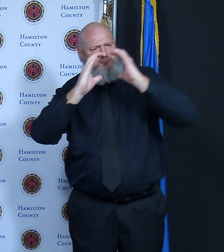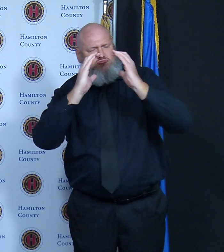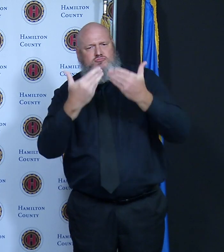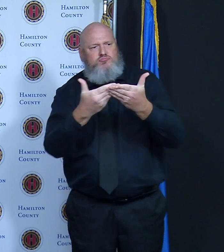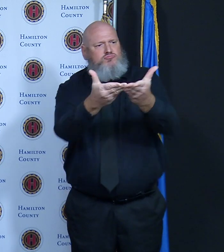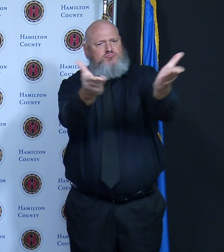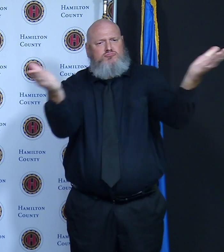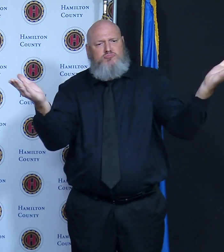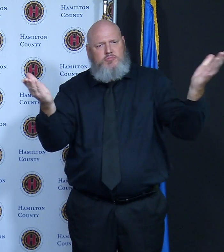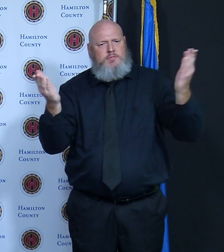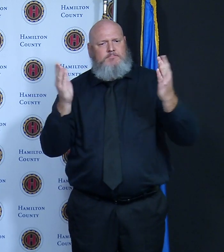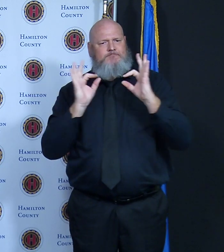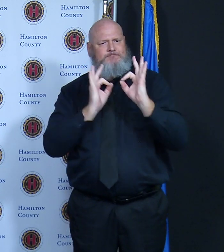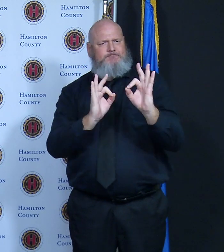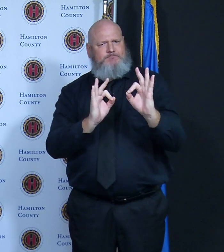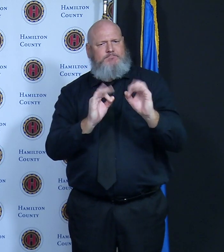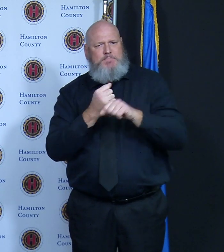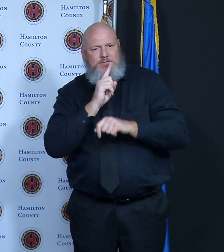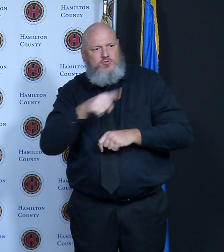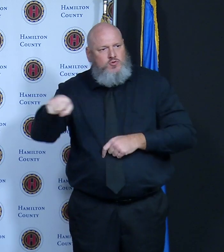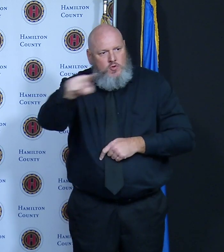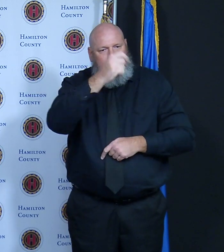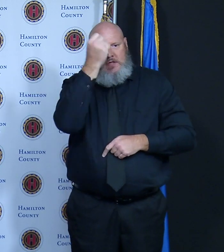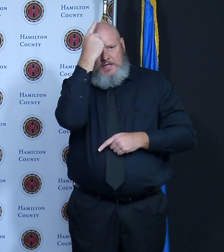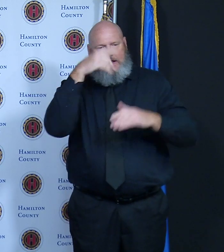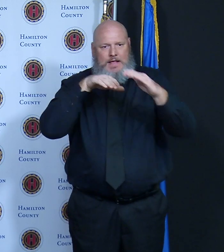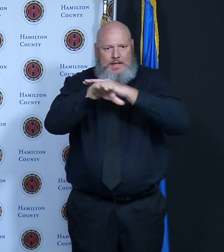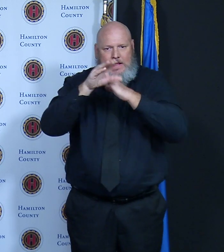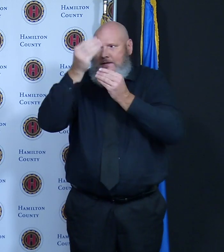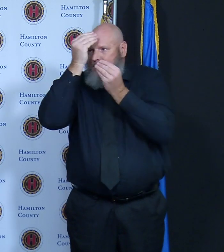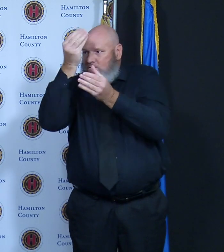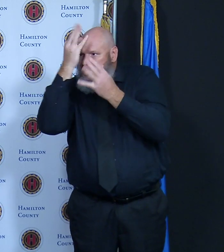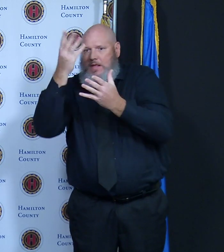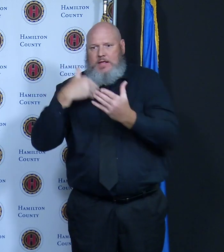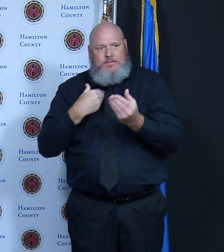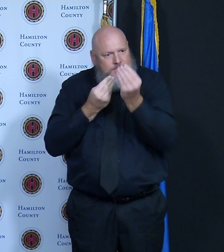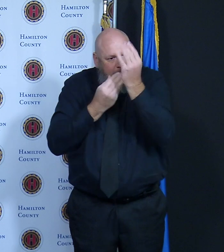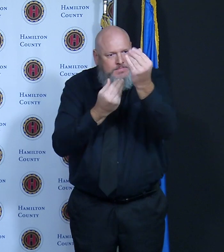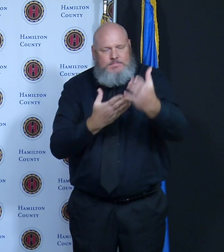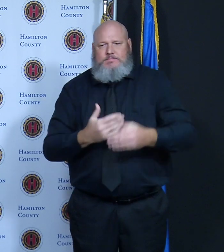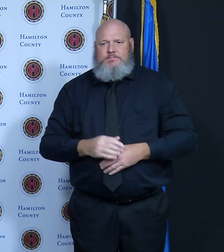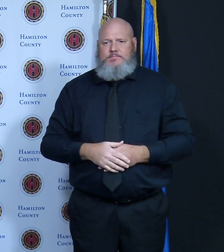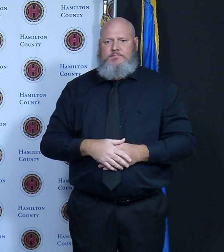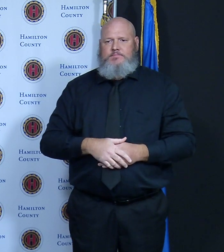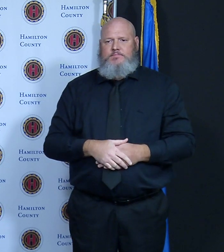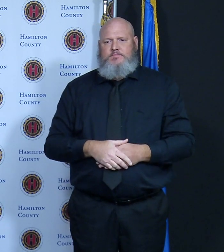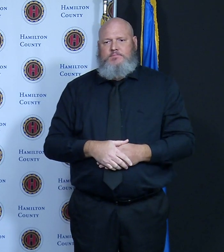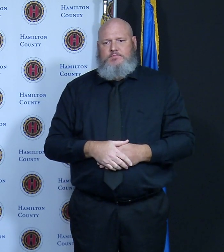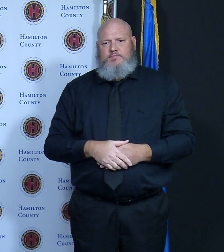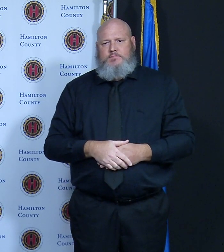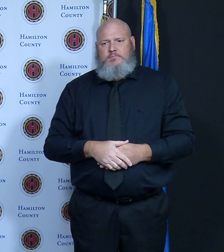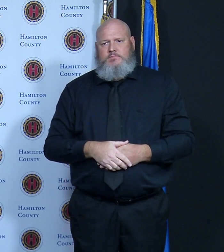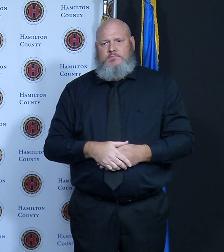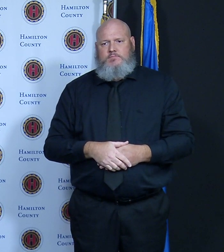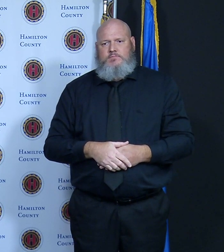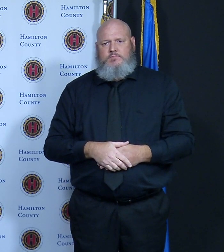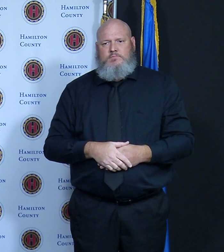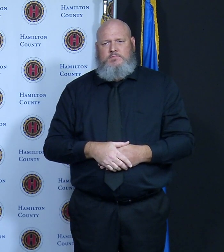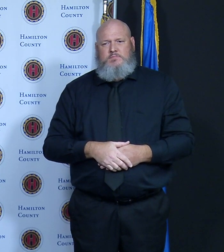you're not one of the critical enterprises or you're not you don't have a reason to be out and about please stay home until the governor lifts that